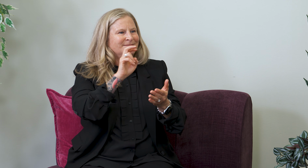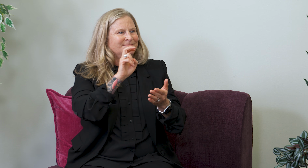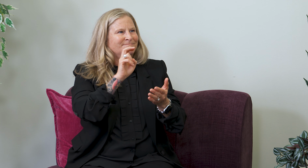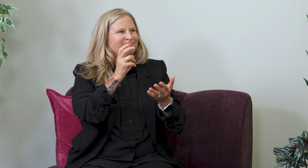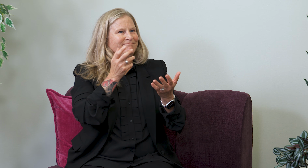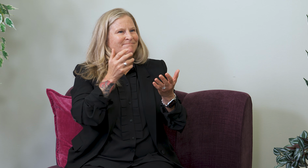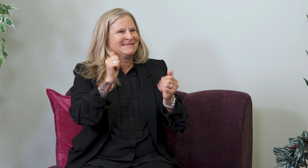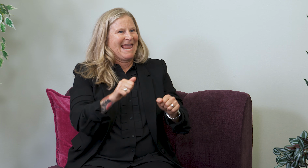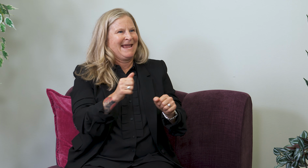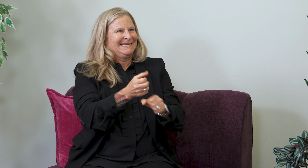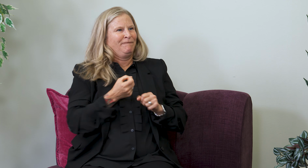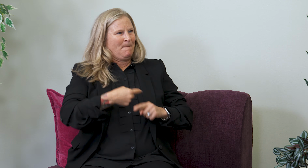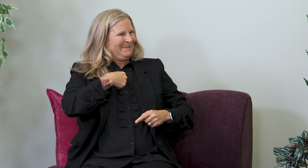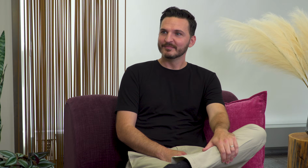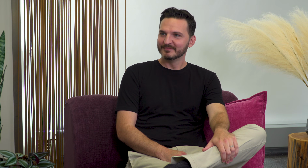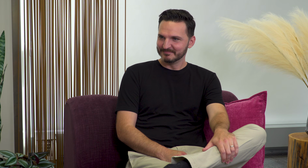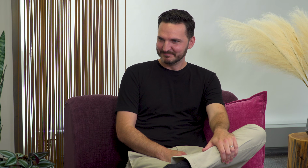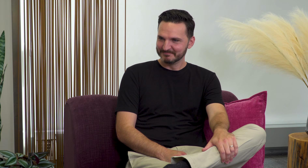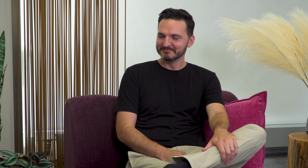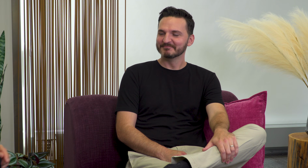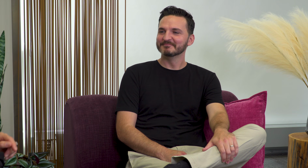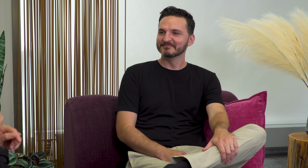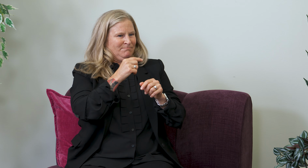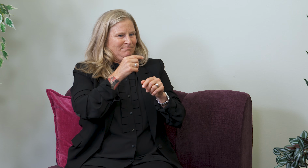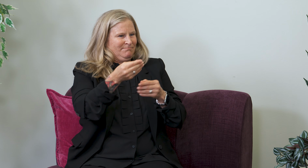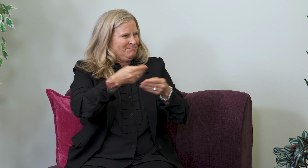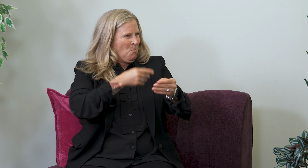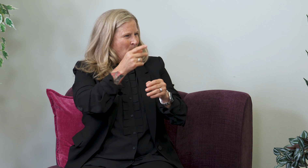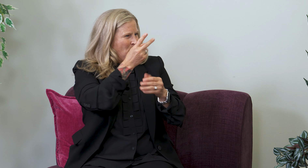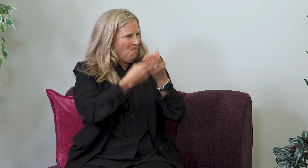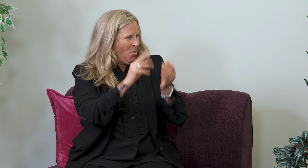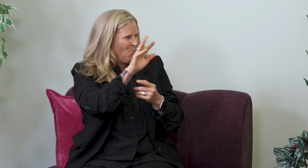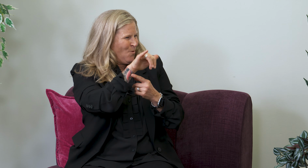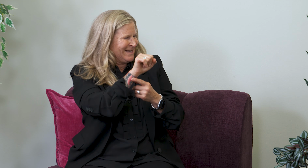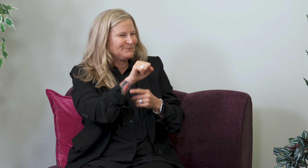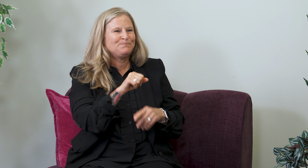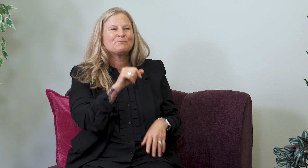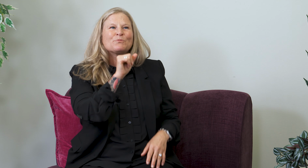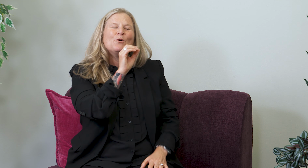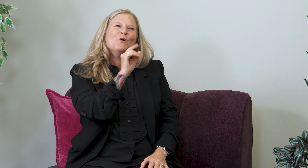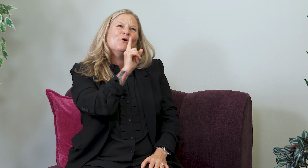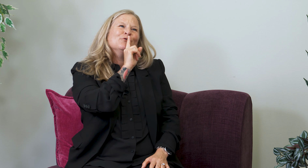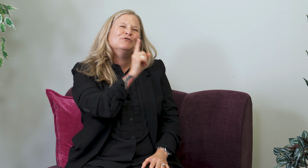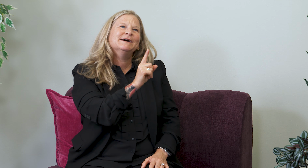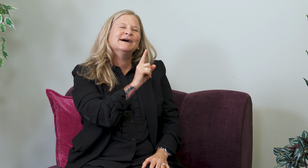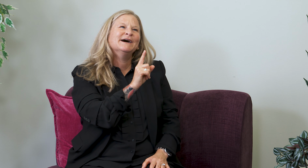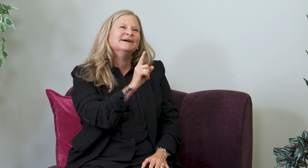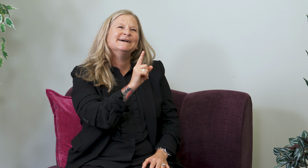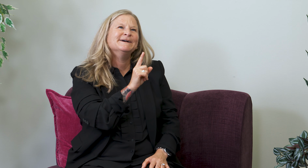And in turn, “What could this position get from me?” It really could work both ways.